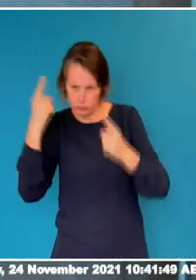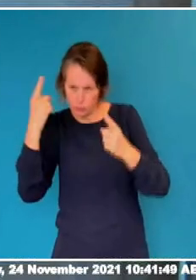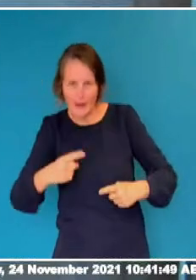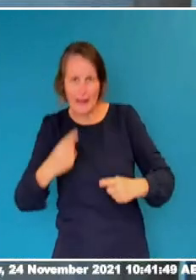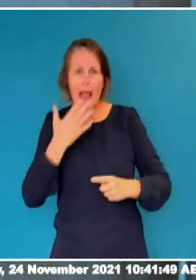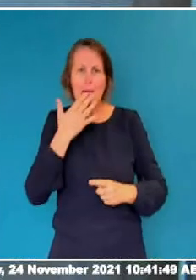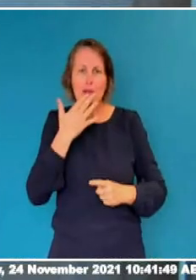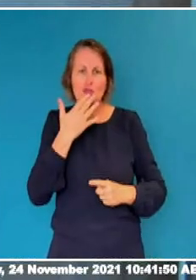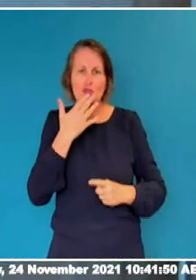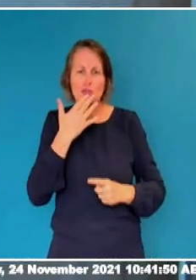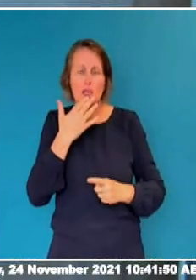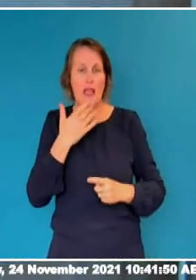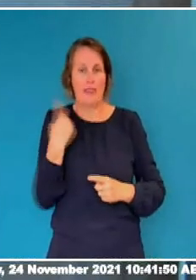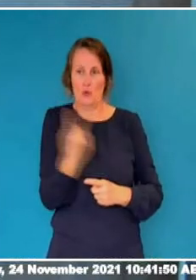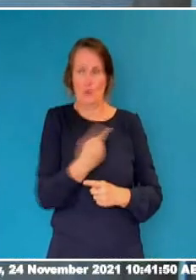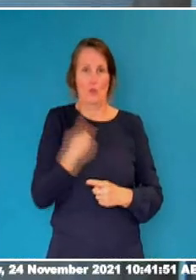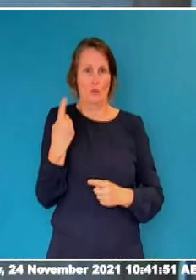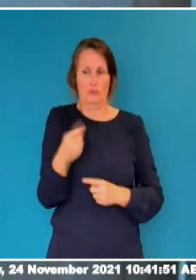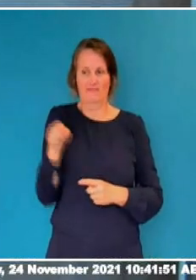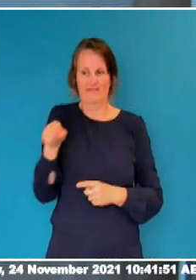that is borne centrally through that team.